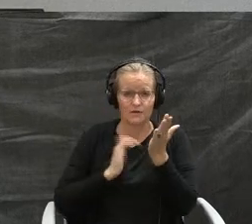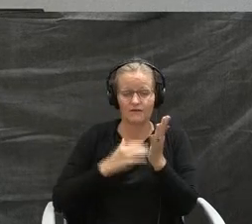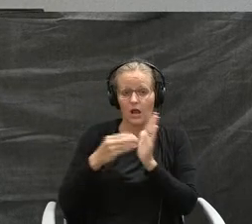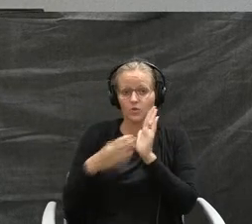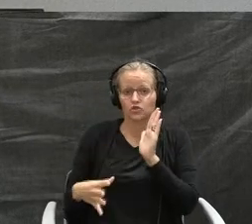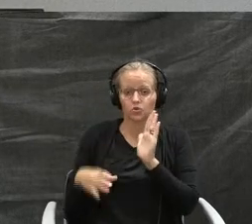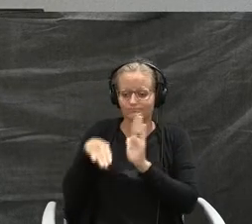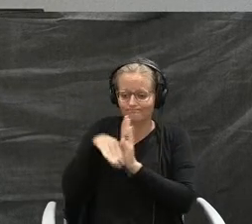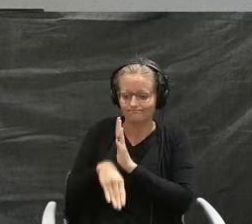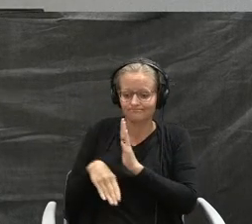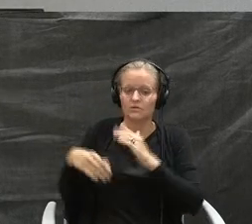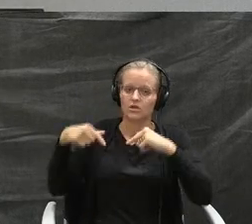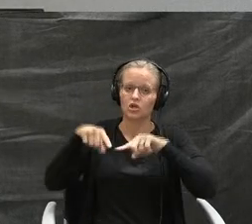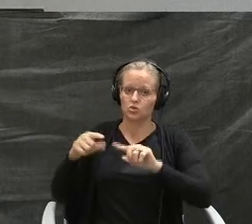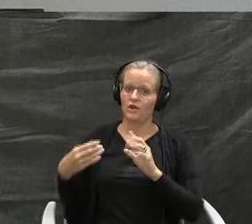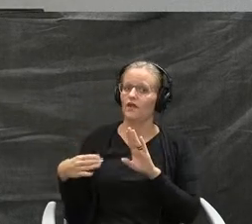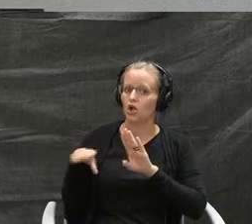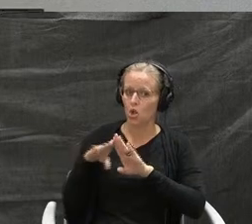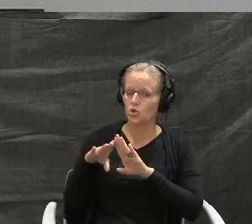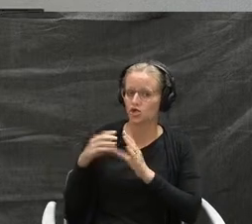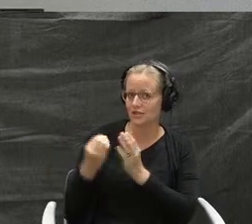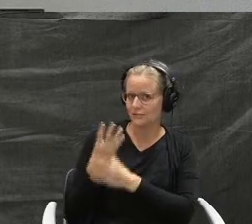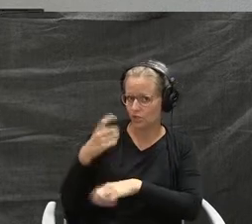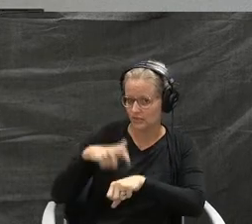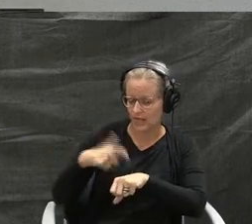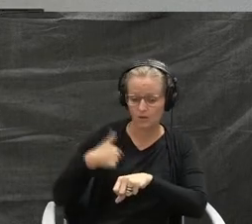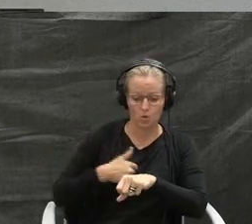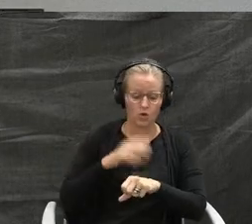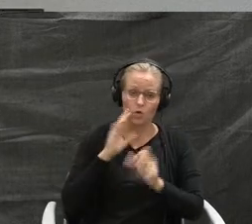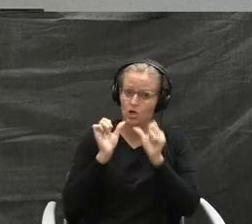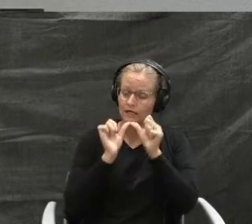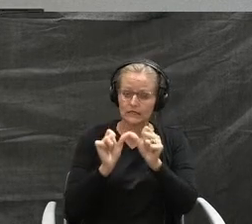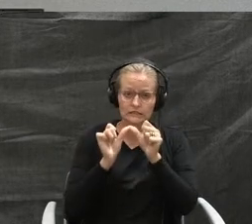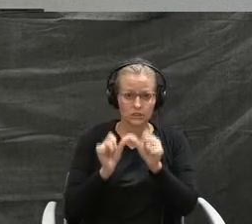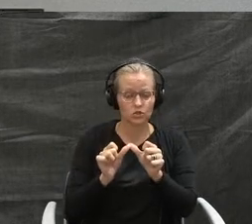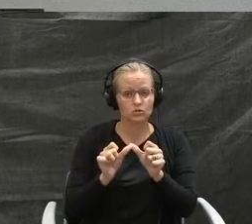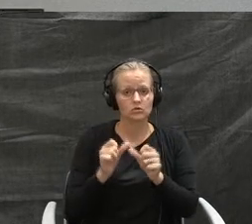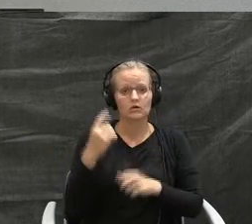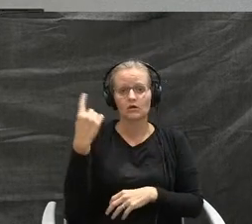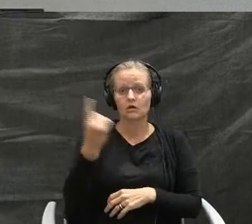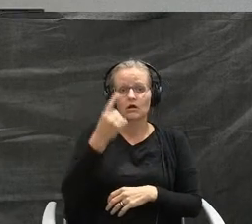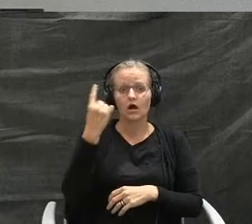So hallways and transitions will be very closely monitored and